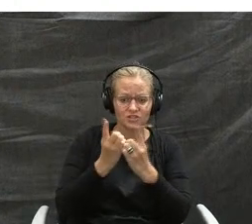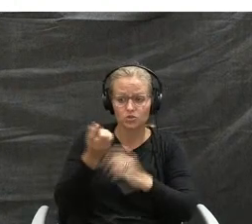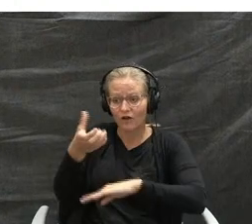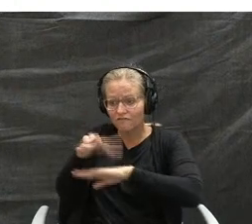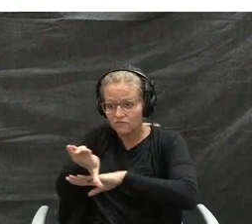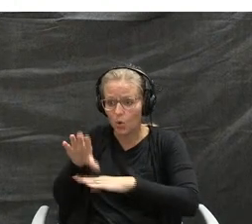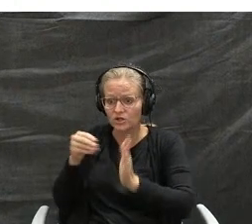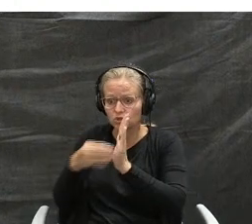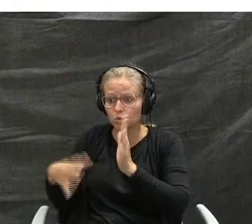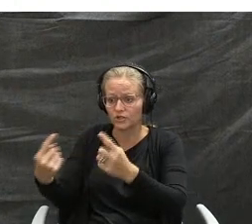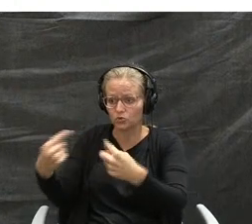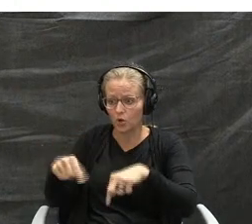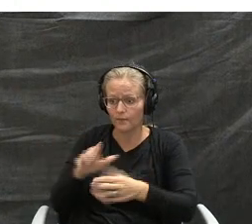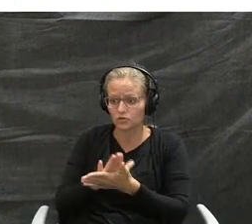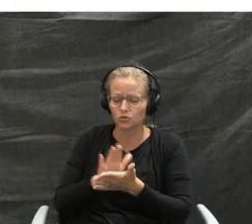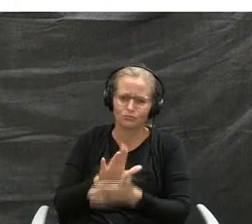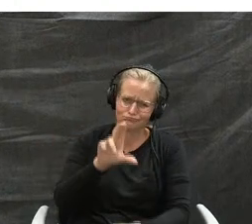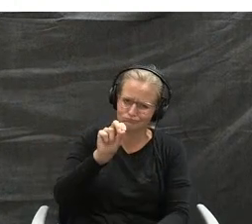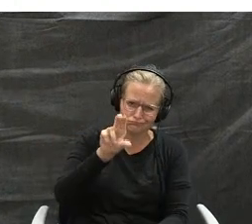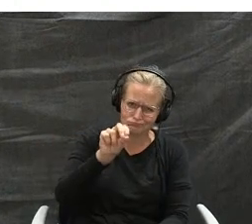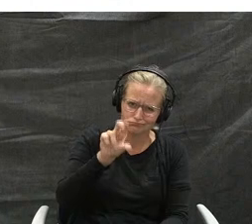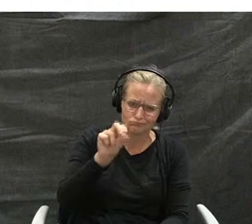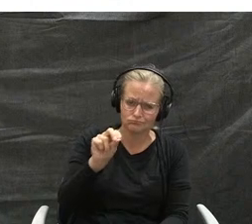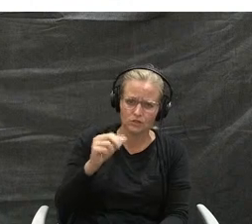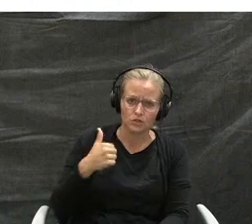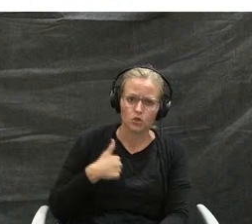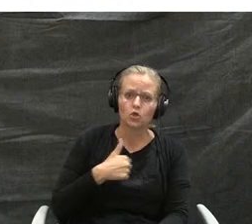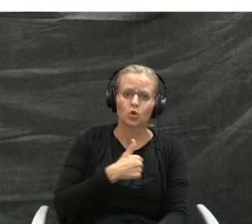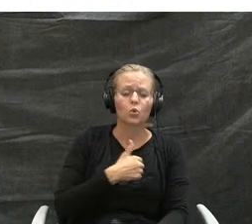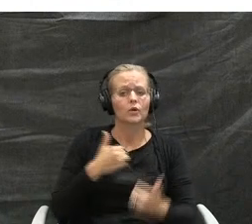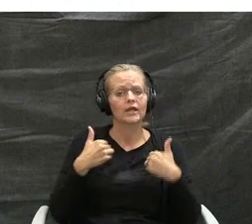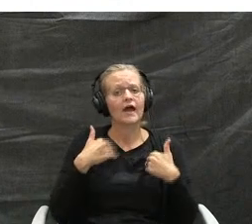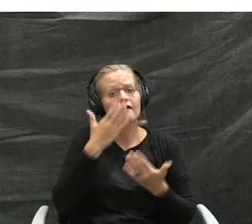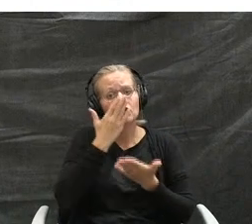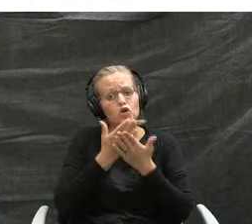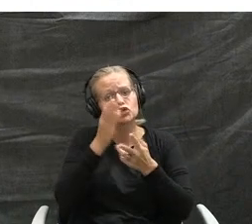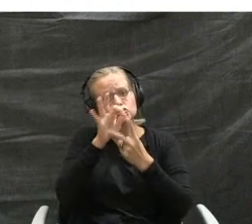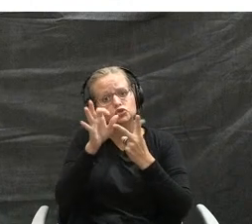for everyone. I want to review the elements of the plan that I